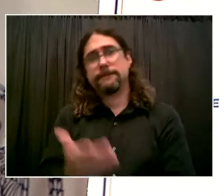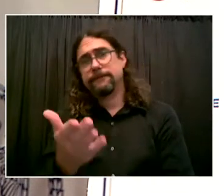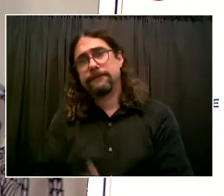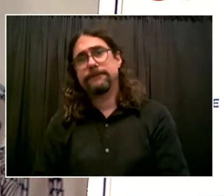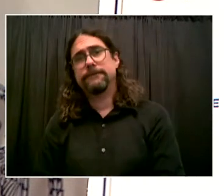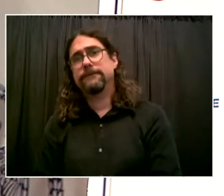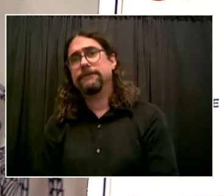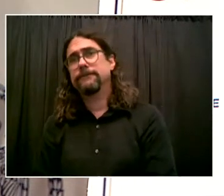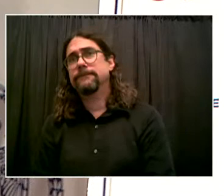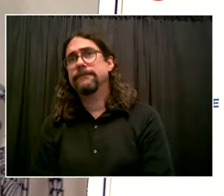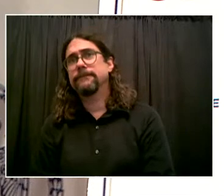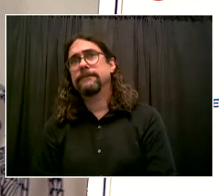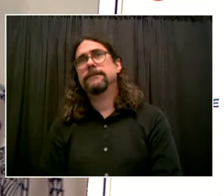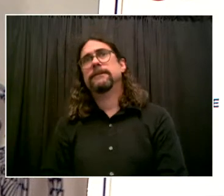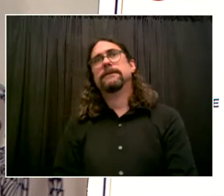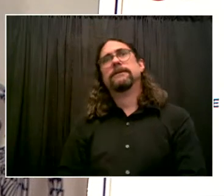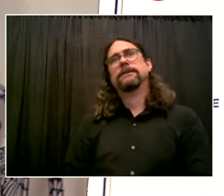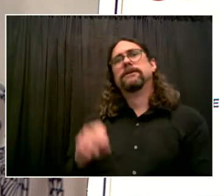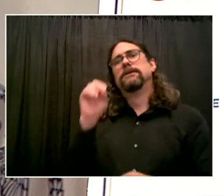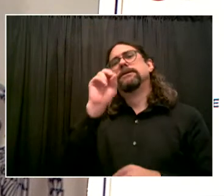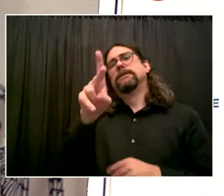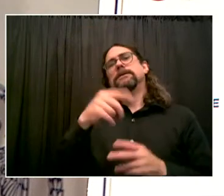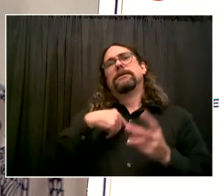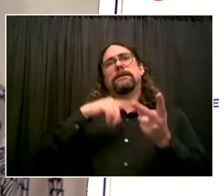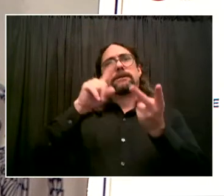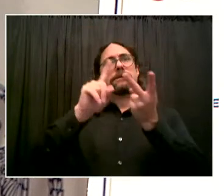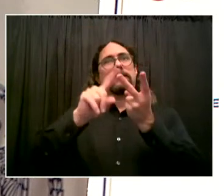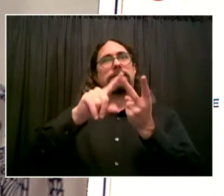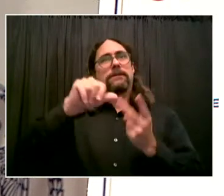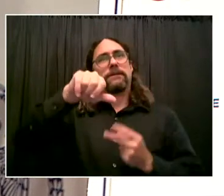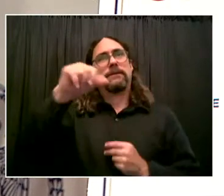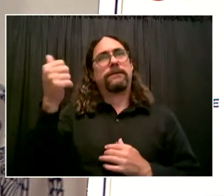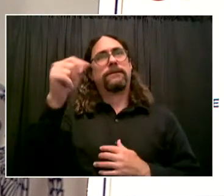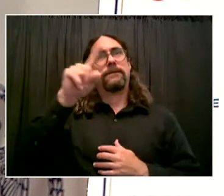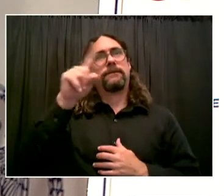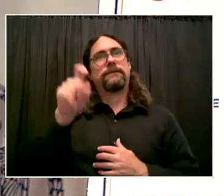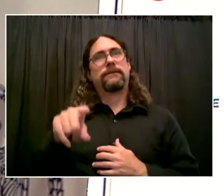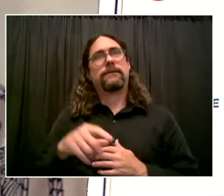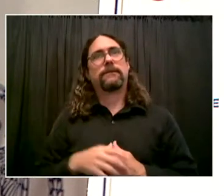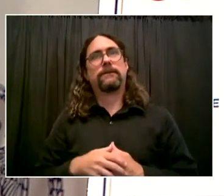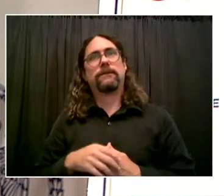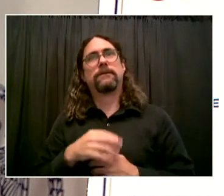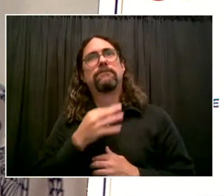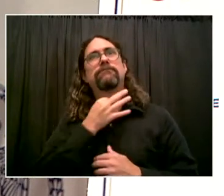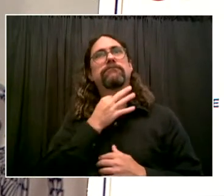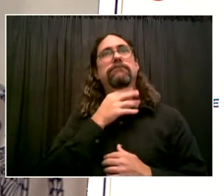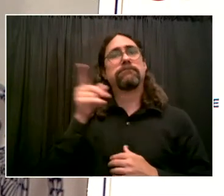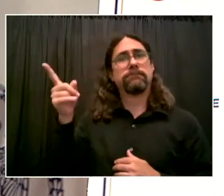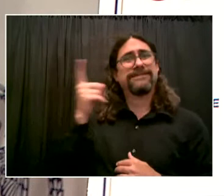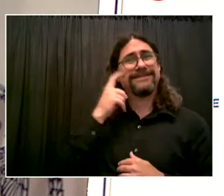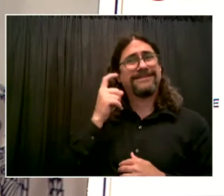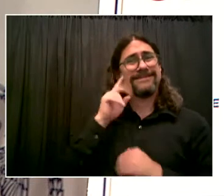PROPOSAL. GO AHEAD PAUL.